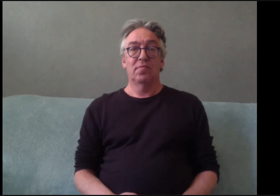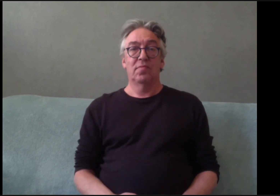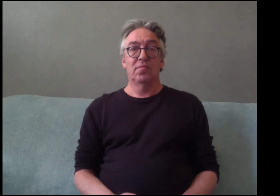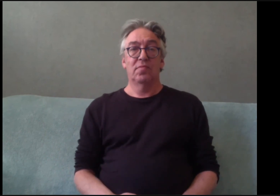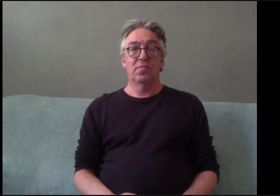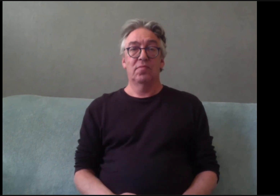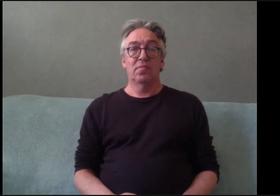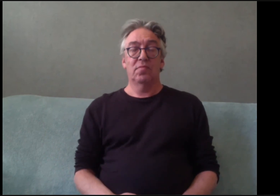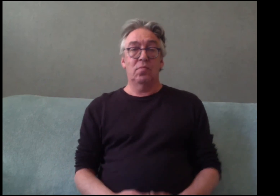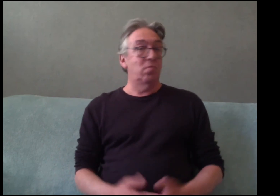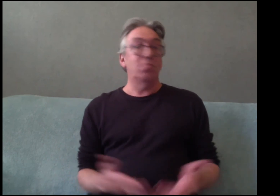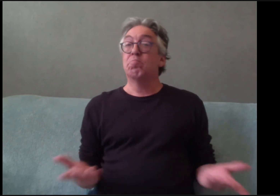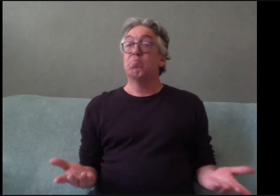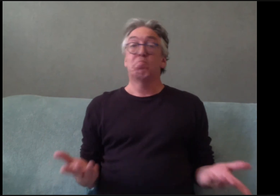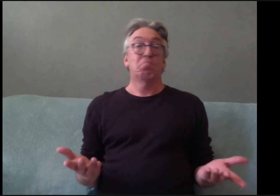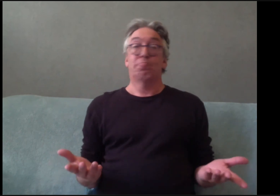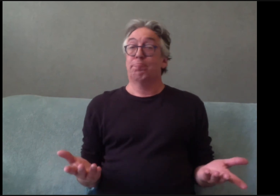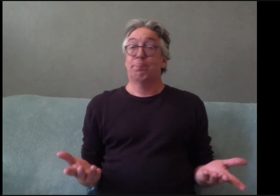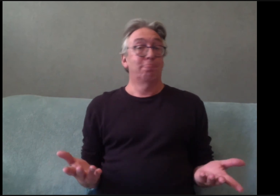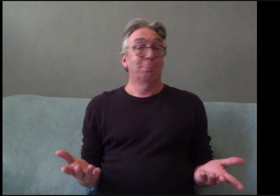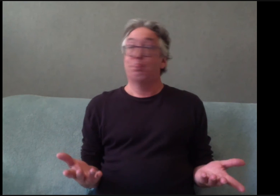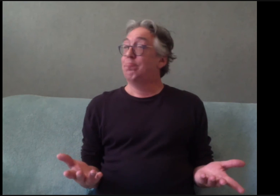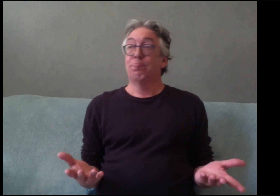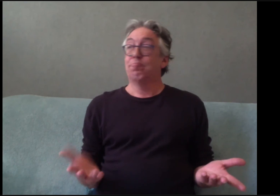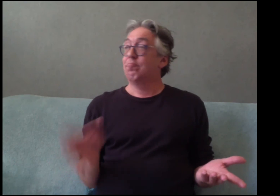Okay, André, I think you can continue with questions.